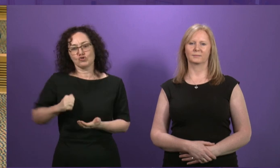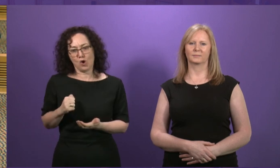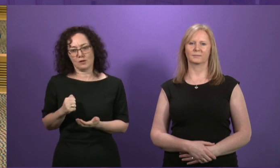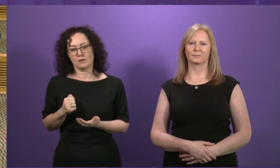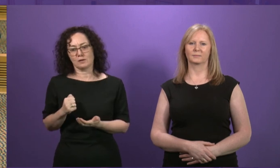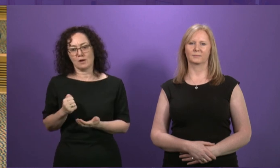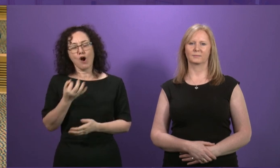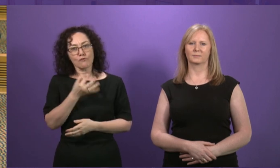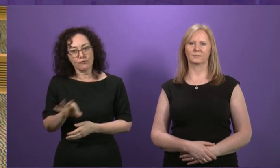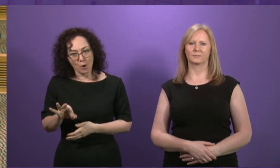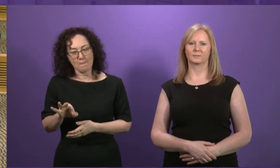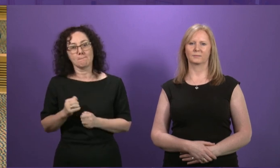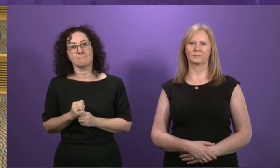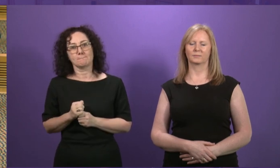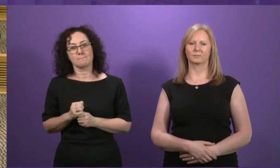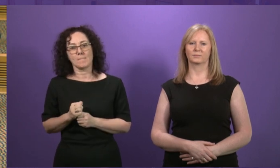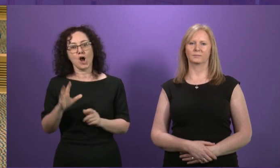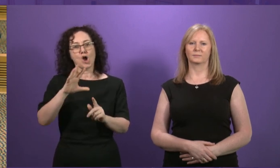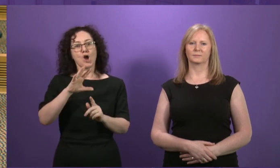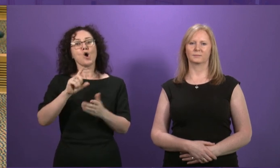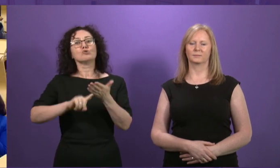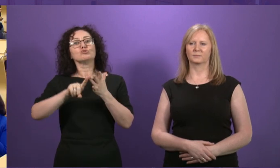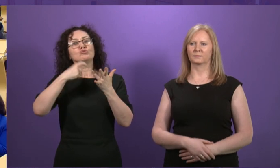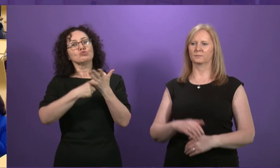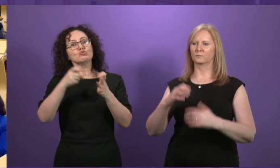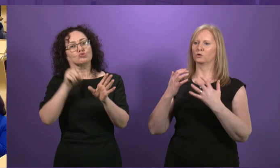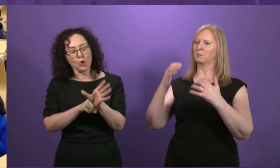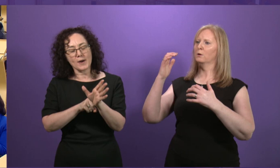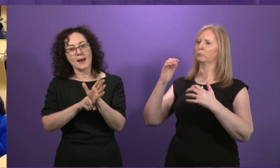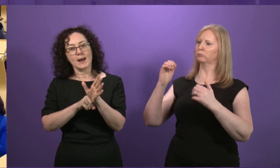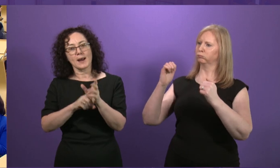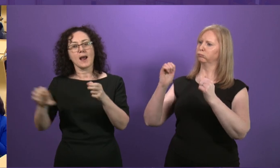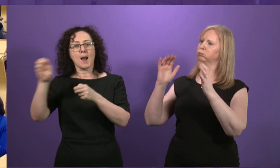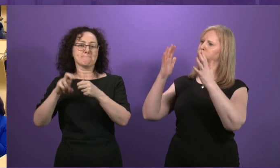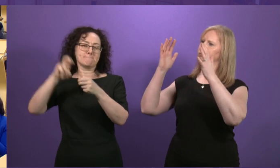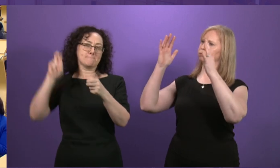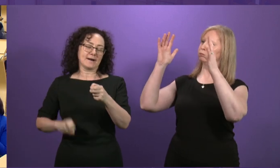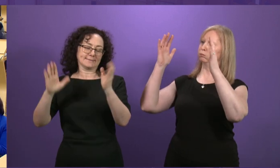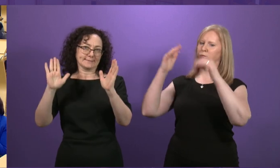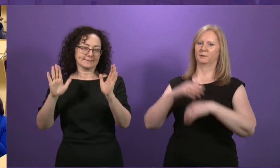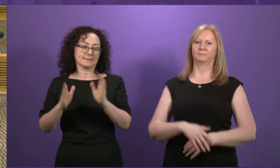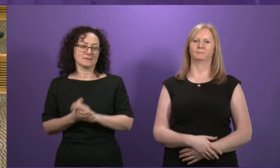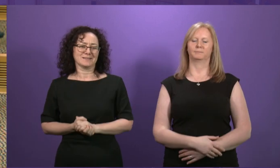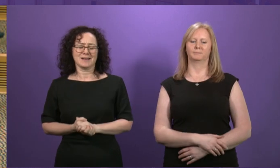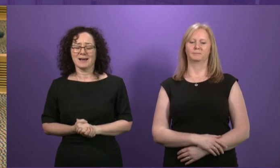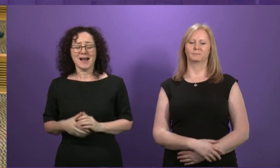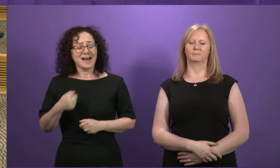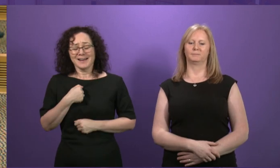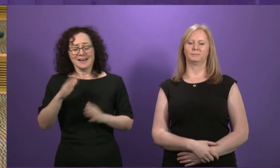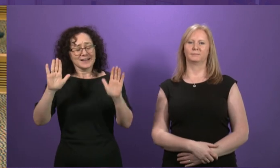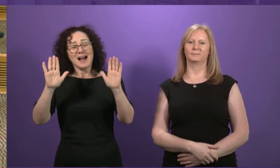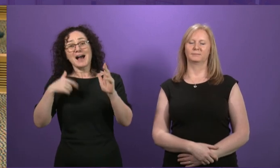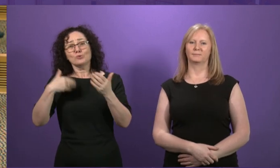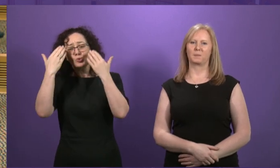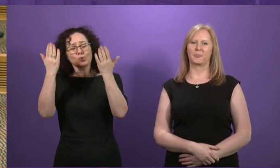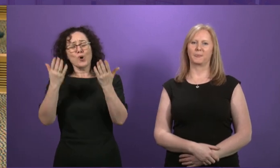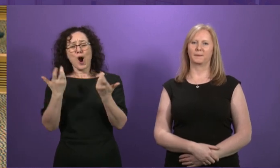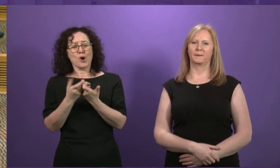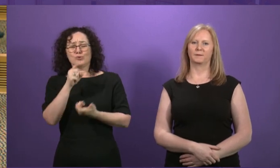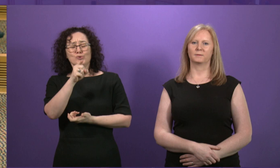of a Tory Brexit. I do not know how Jackson Carlaw plans to